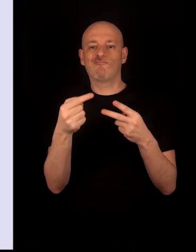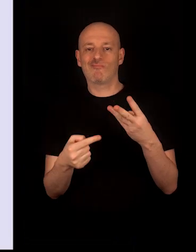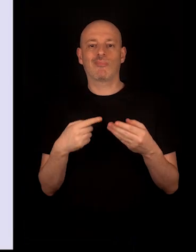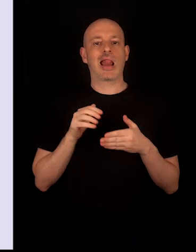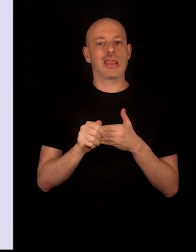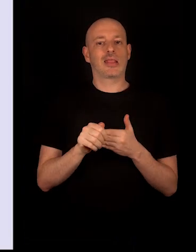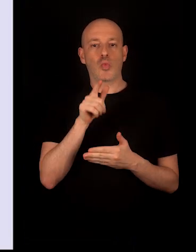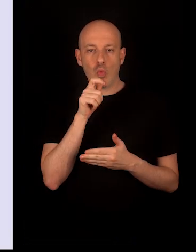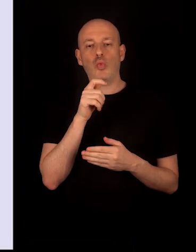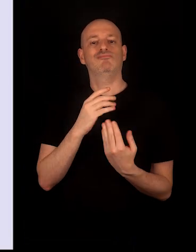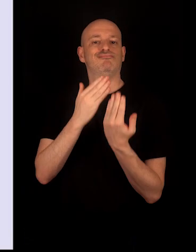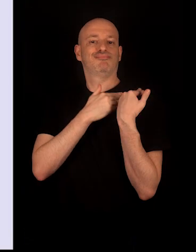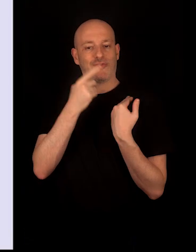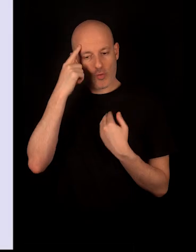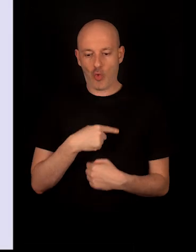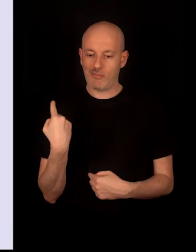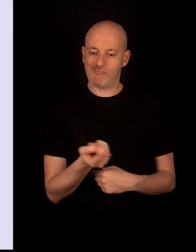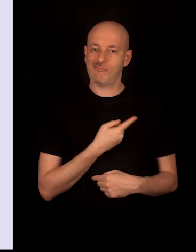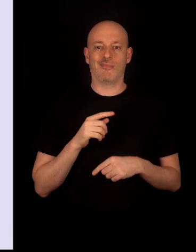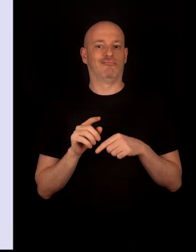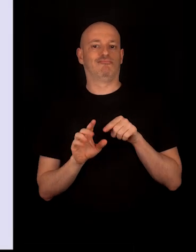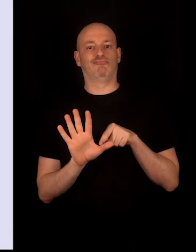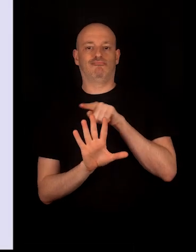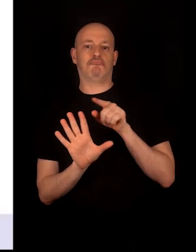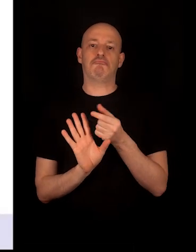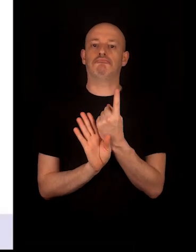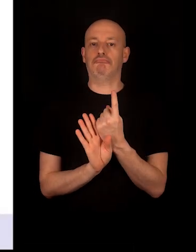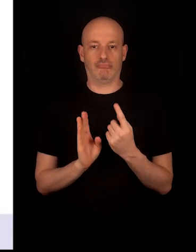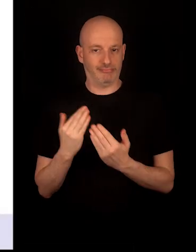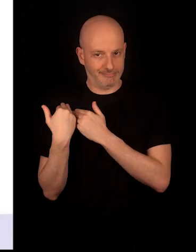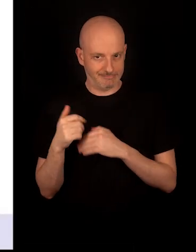and the power of attorney for all group members.